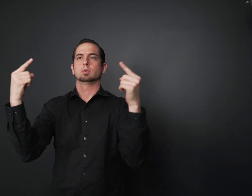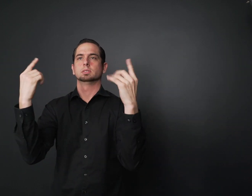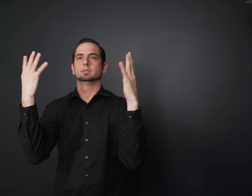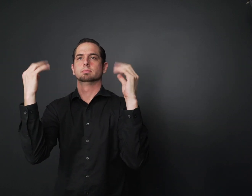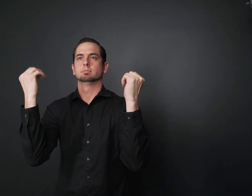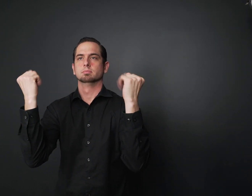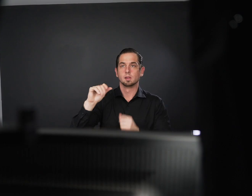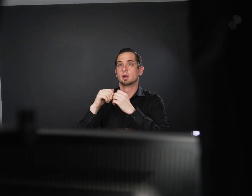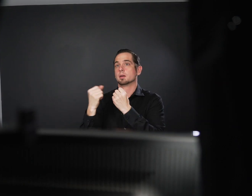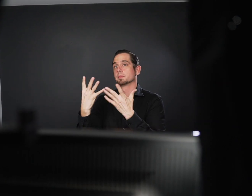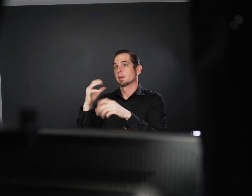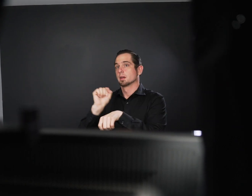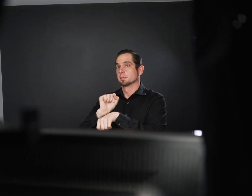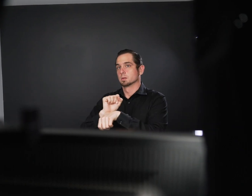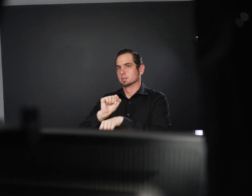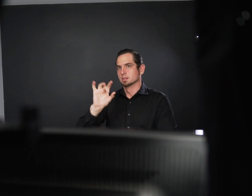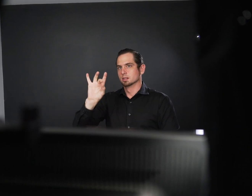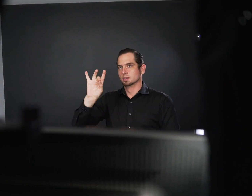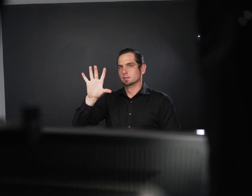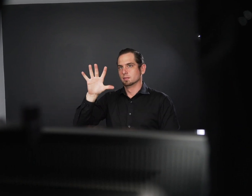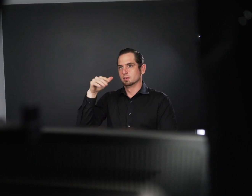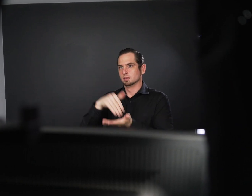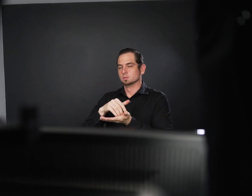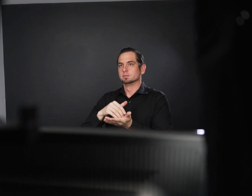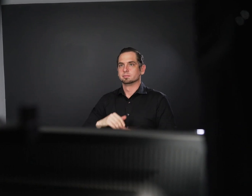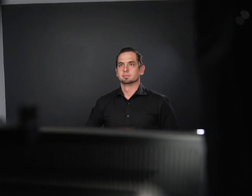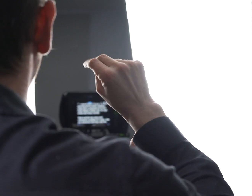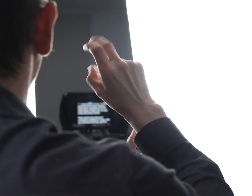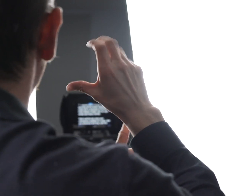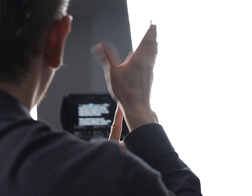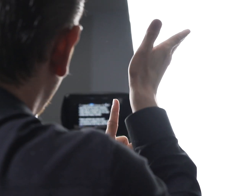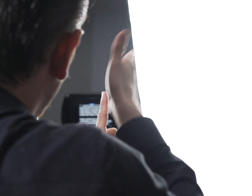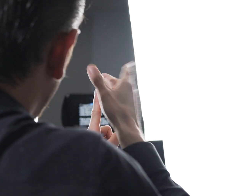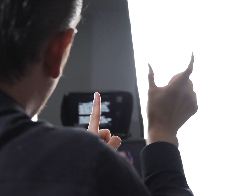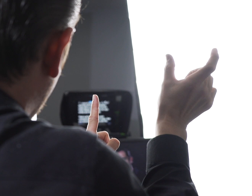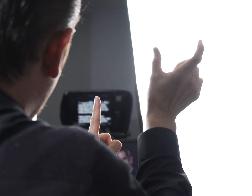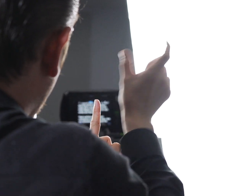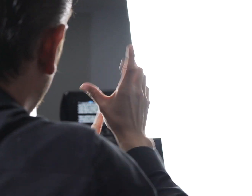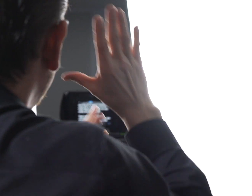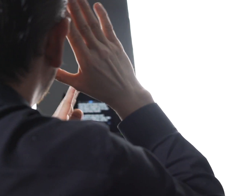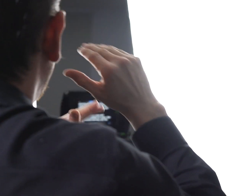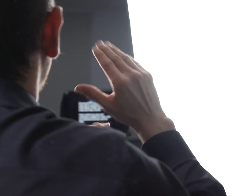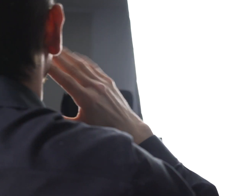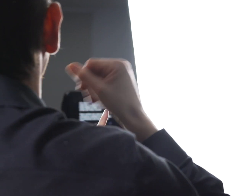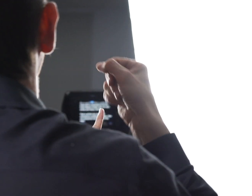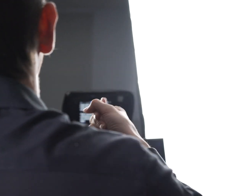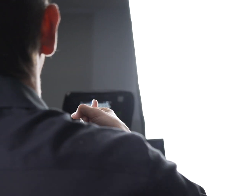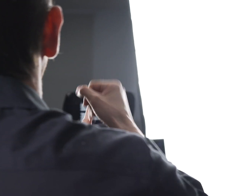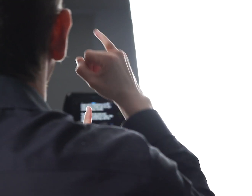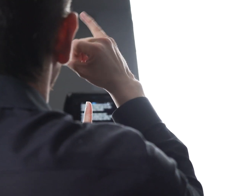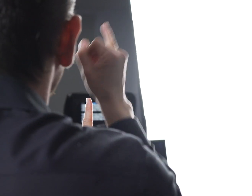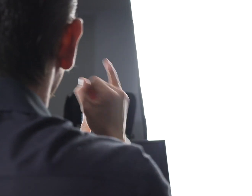the contrast between the dark colors and my hands. (voiceover continues) Deaf people who can see also tend to prefer a good contrast color."